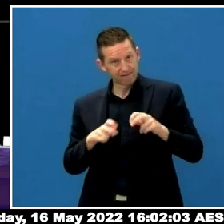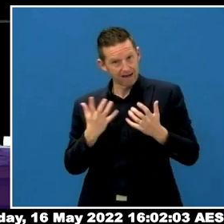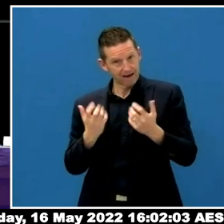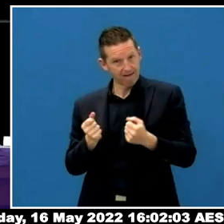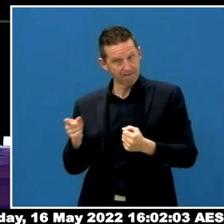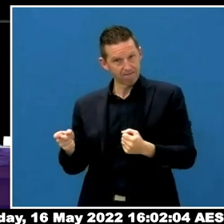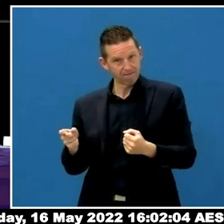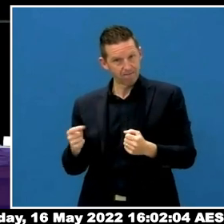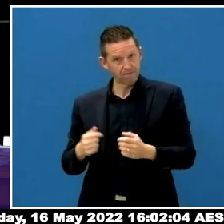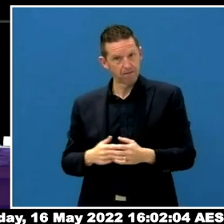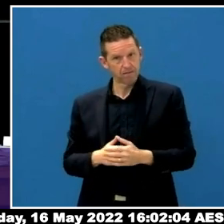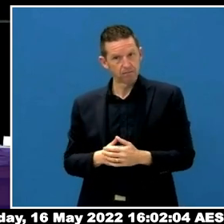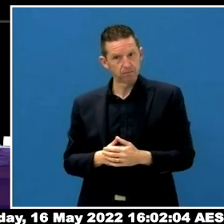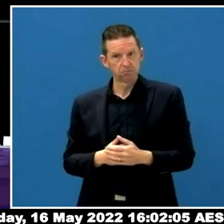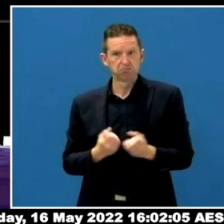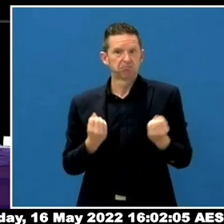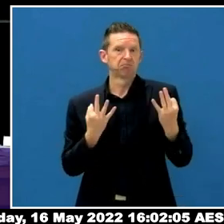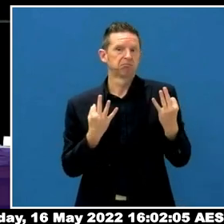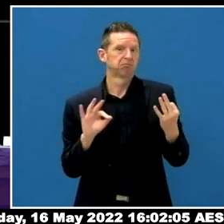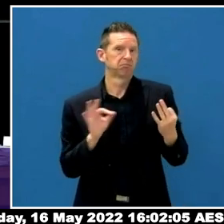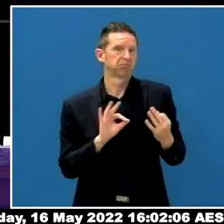recall? SUZIE: No.